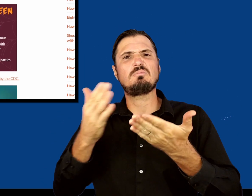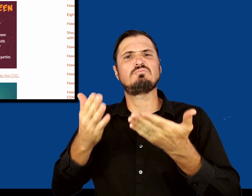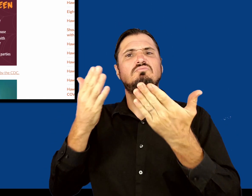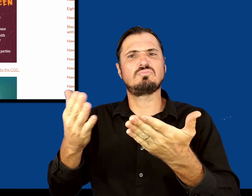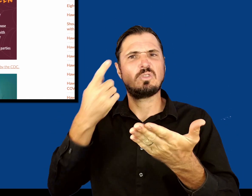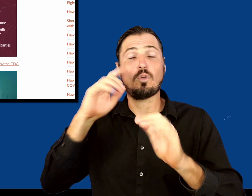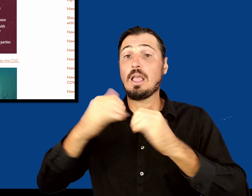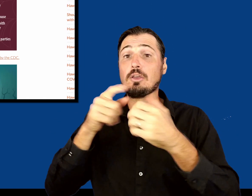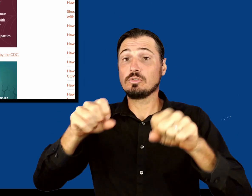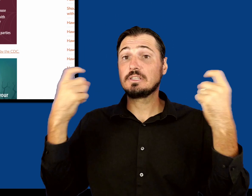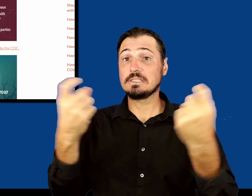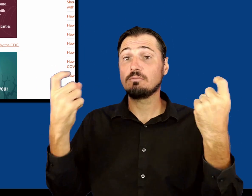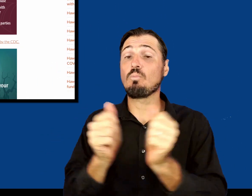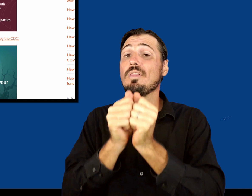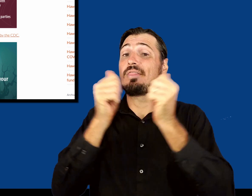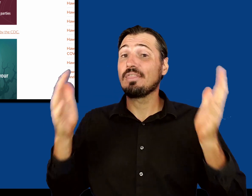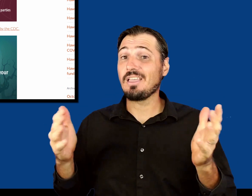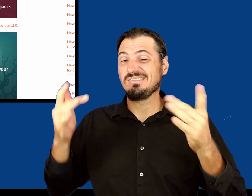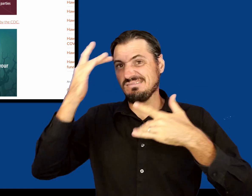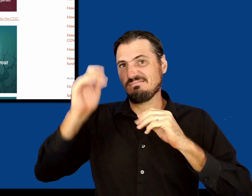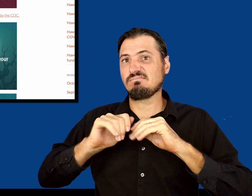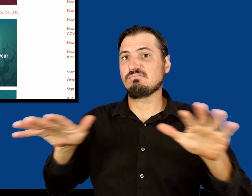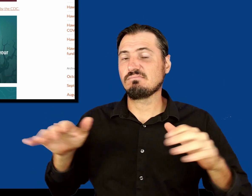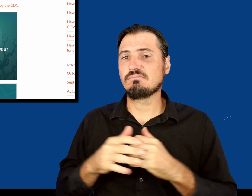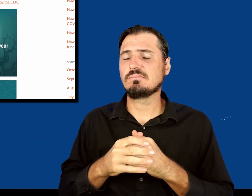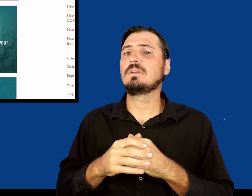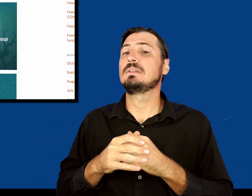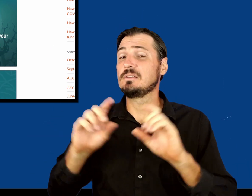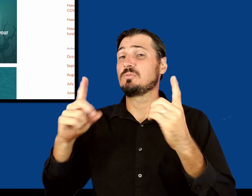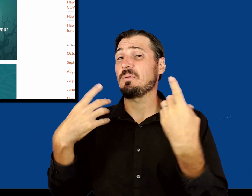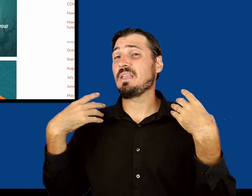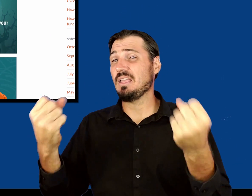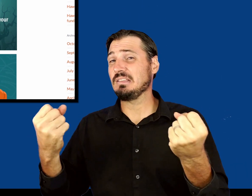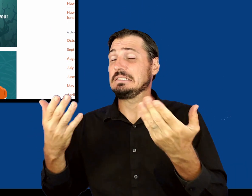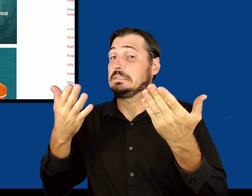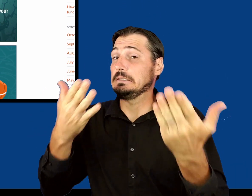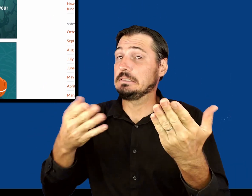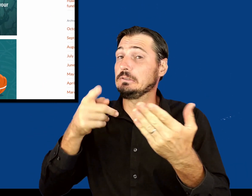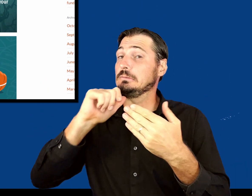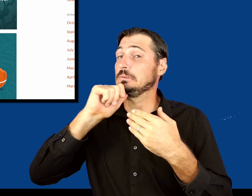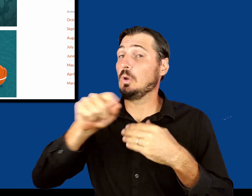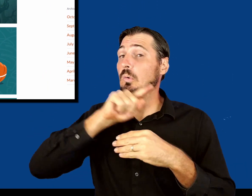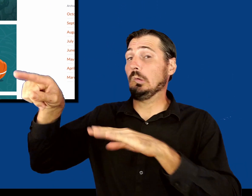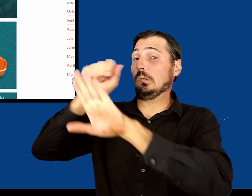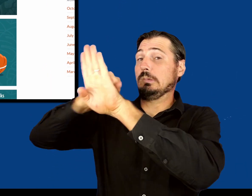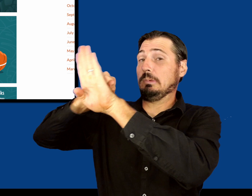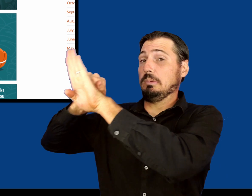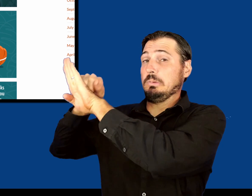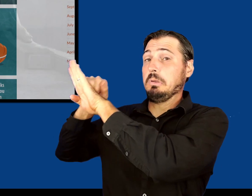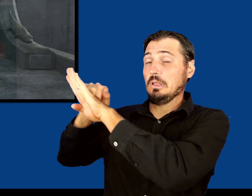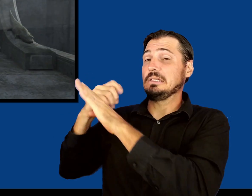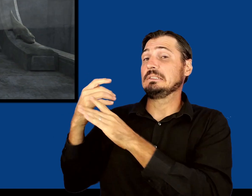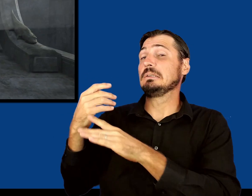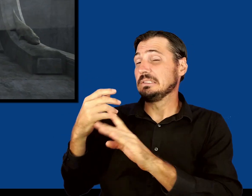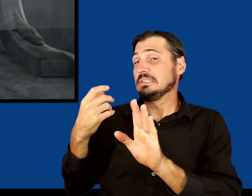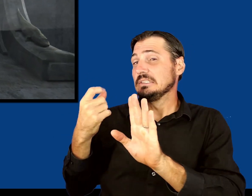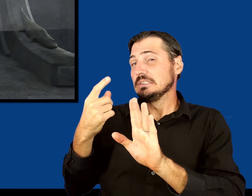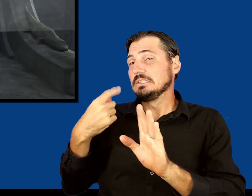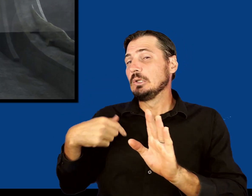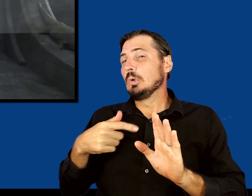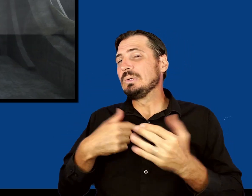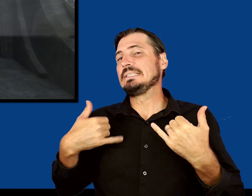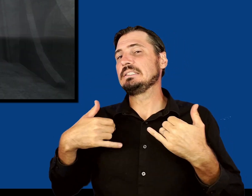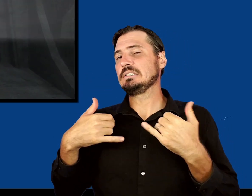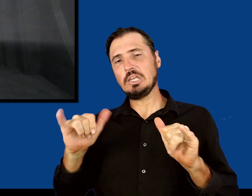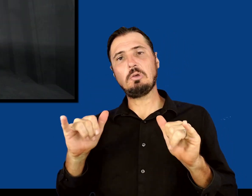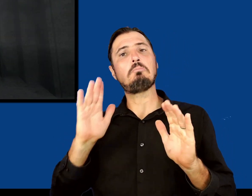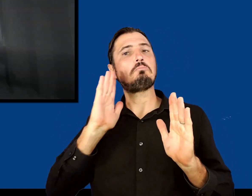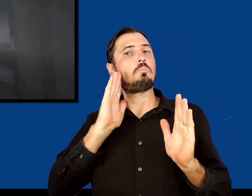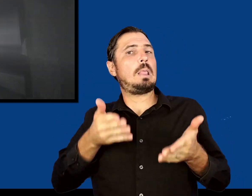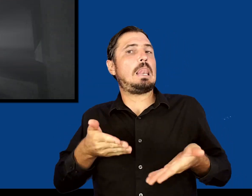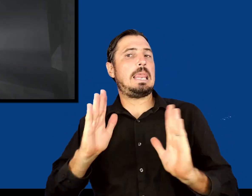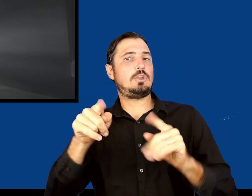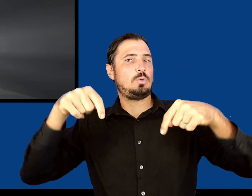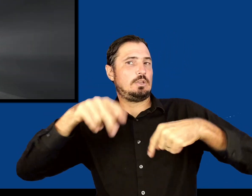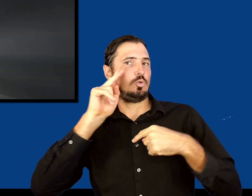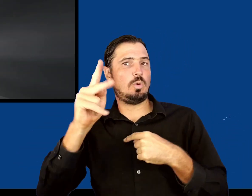While the Department of Health recommends against traditional door-to-door trick or treating, as it can be a high-risk activity, trick-or-treating will be allowed here on Kaua‘i. Those who do plan to